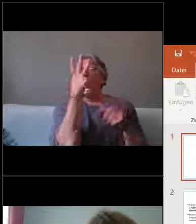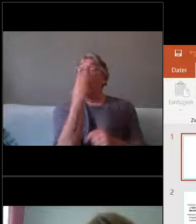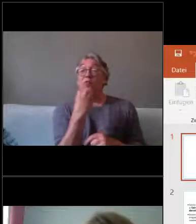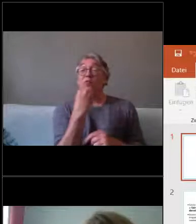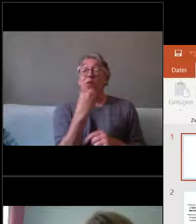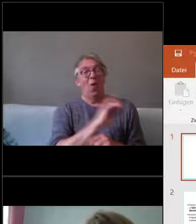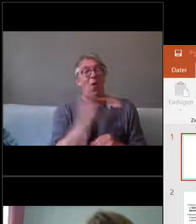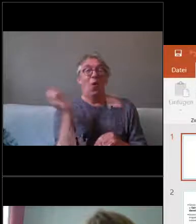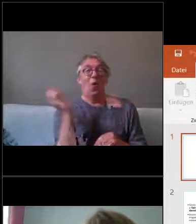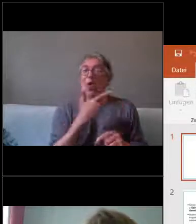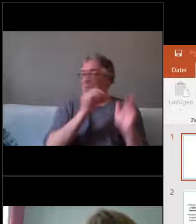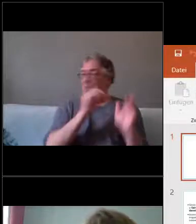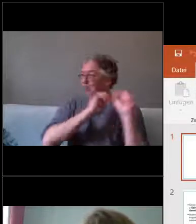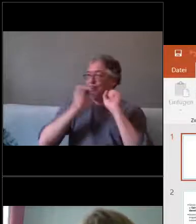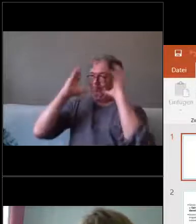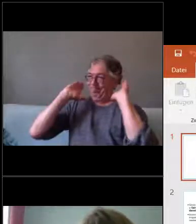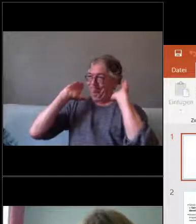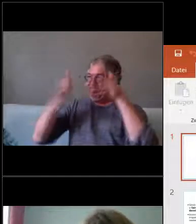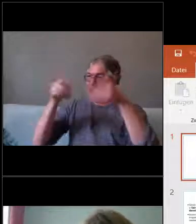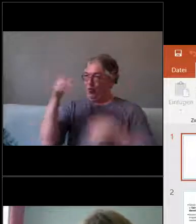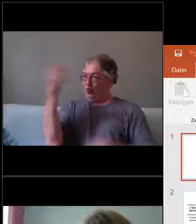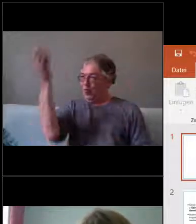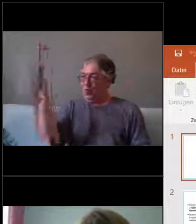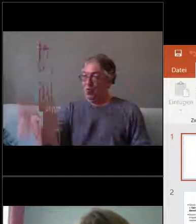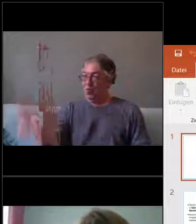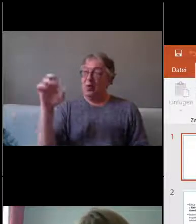You are welcome to our webinar this morning.